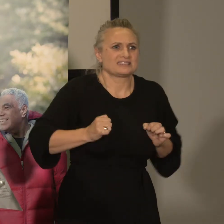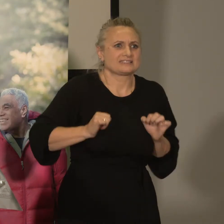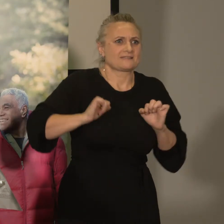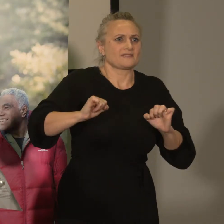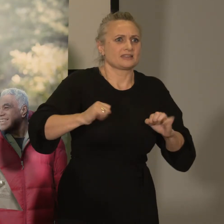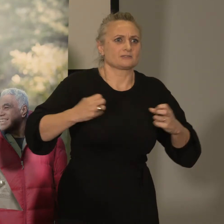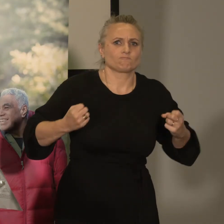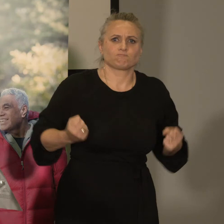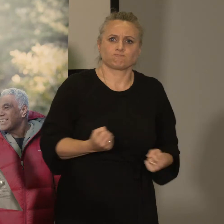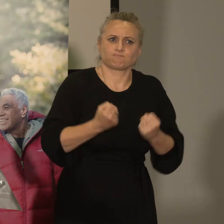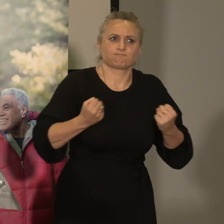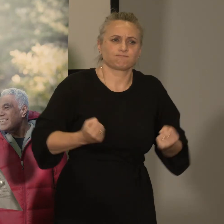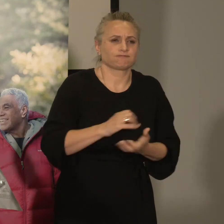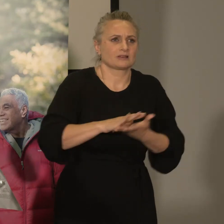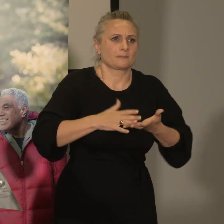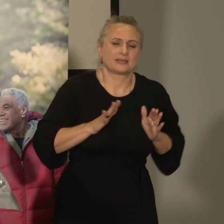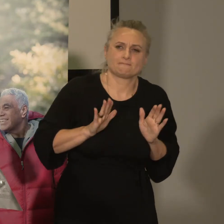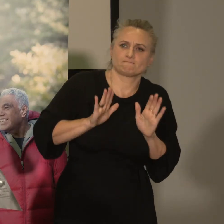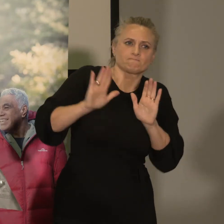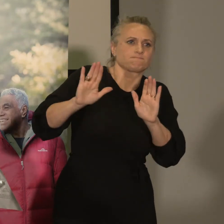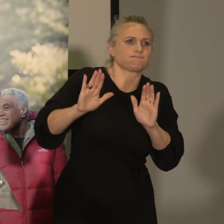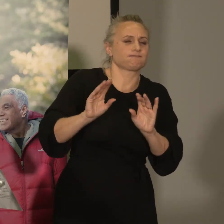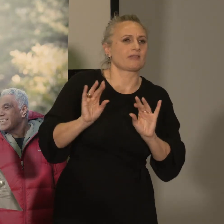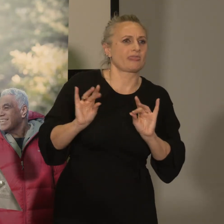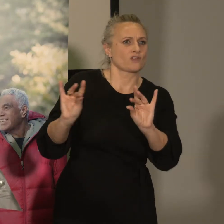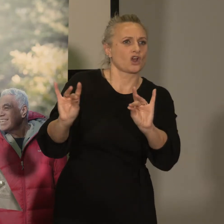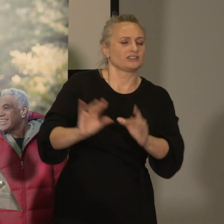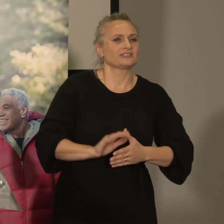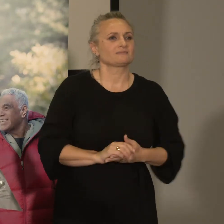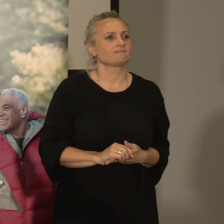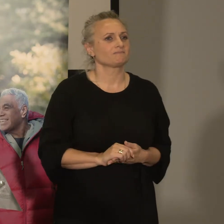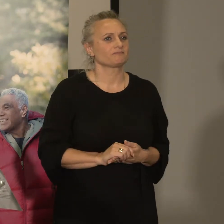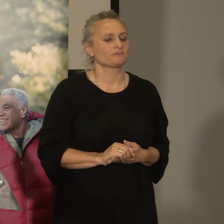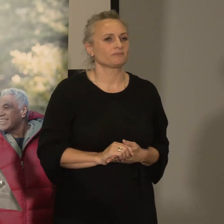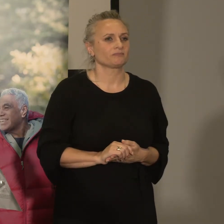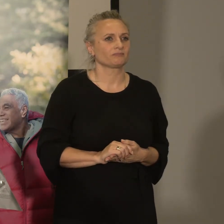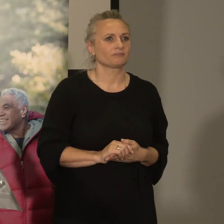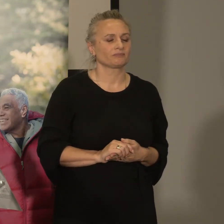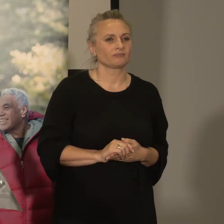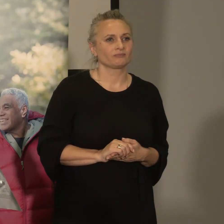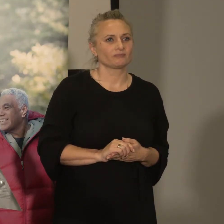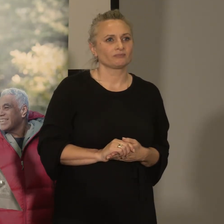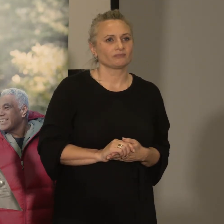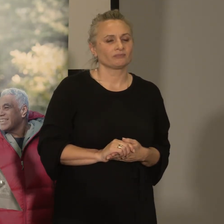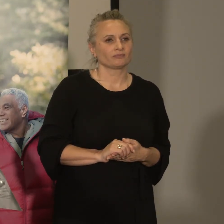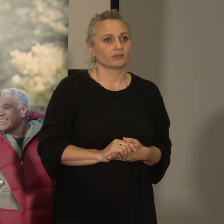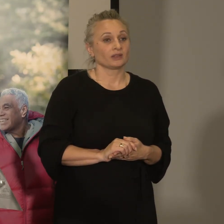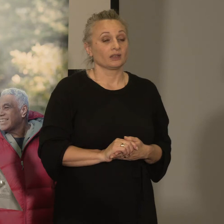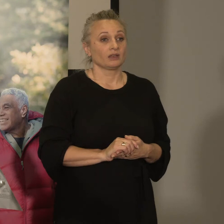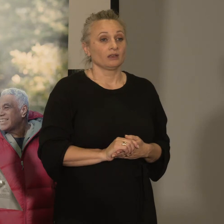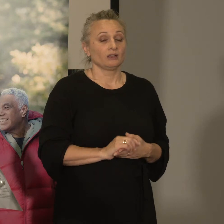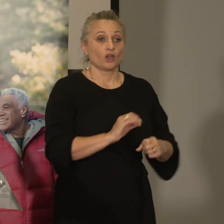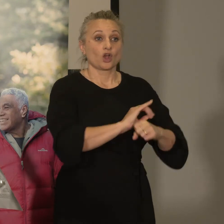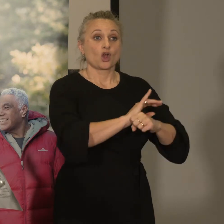against the virus. And with